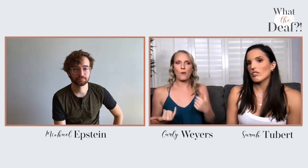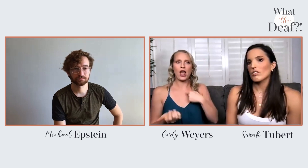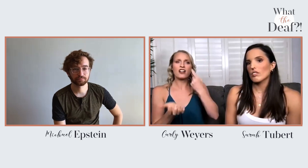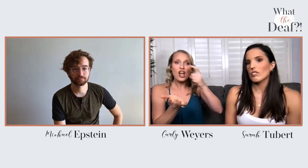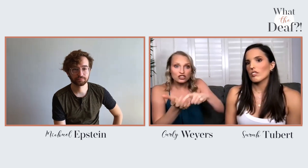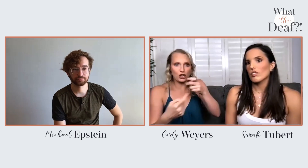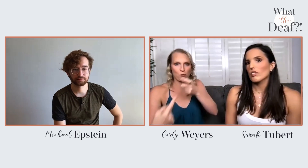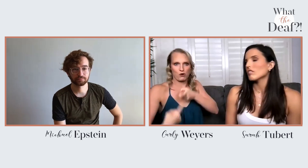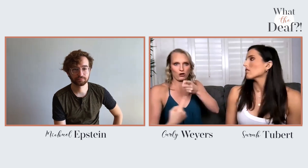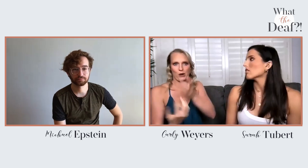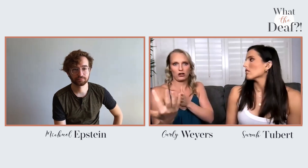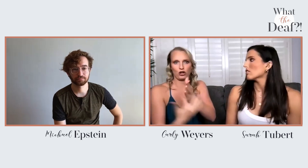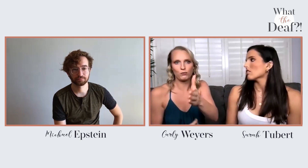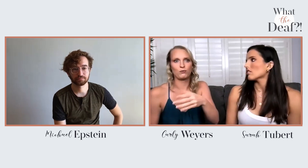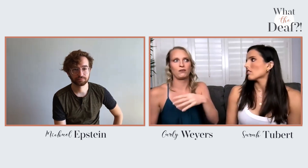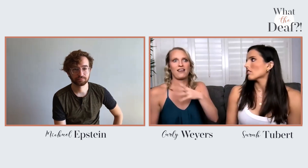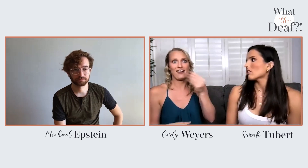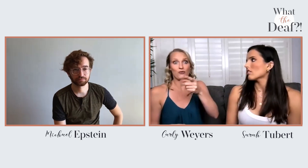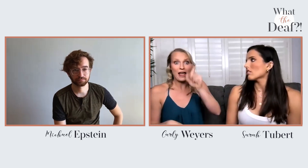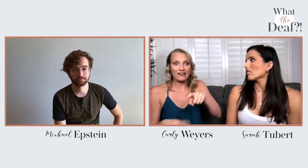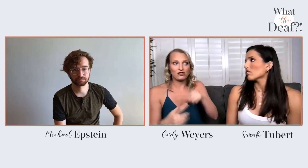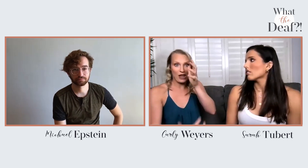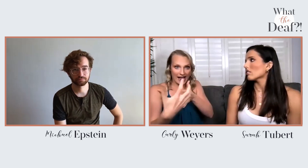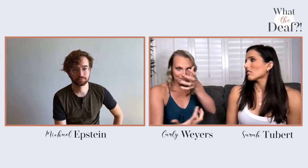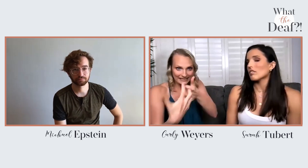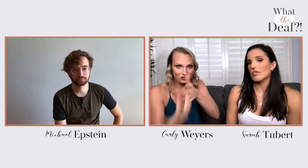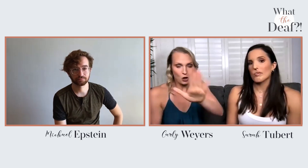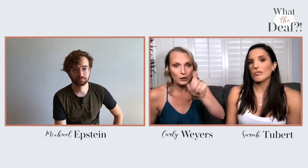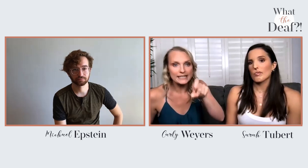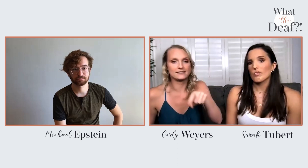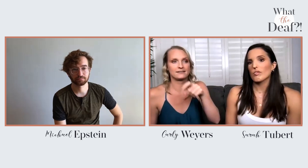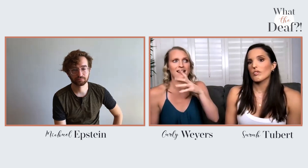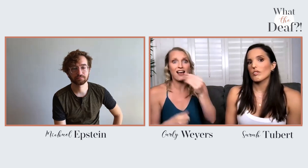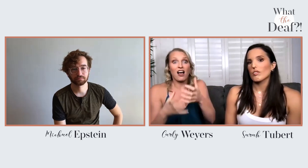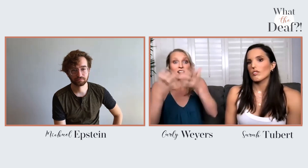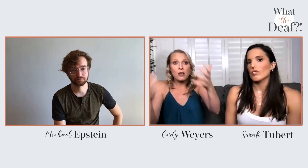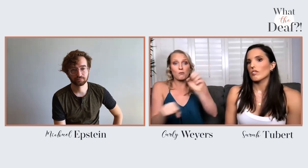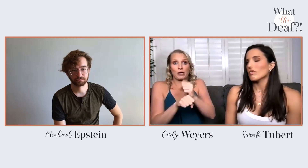but I recognize the struggles that you went through and how you had to accommodate your needs. And it was a lot of work for you